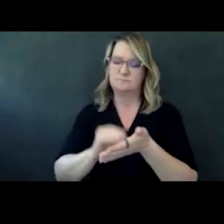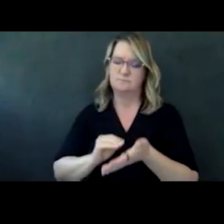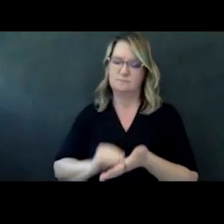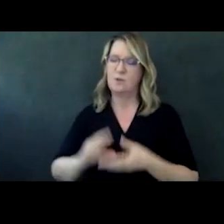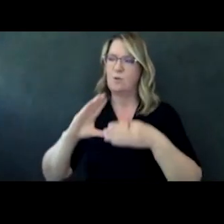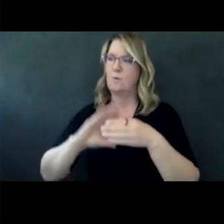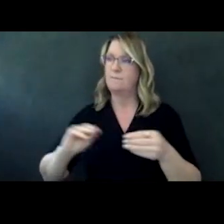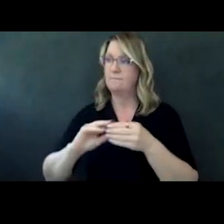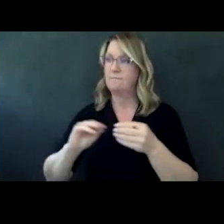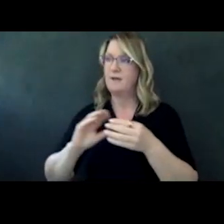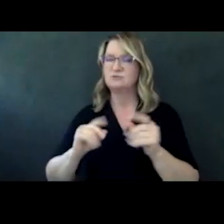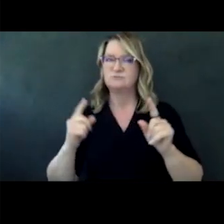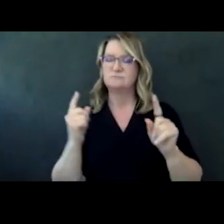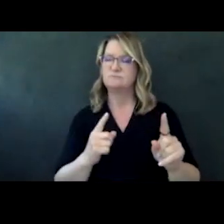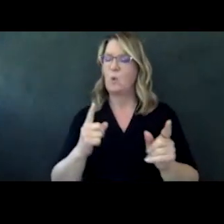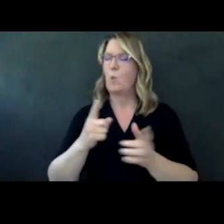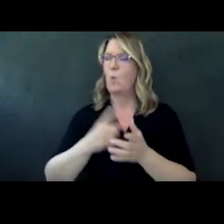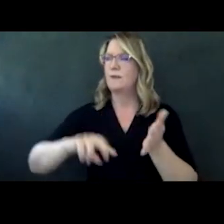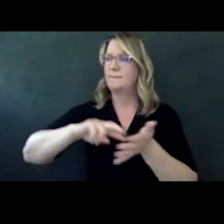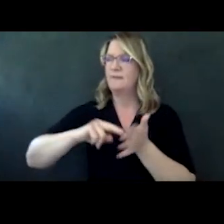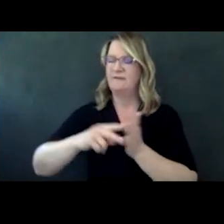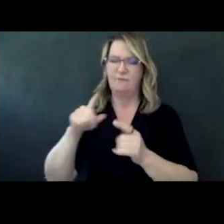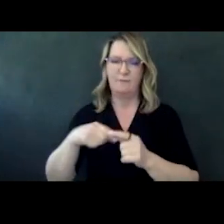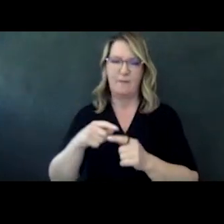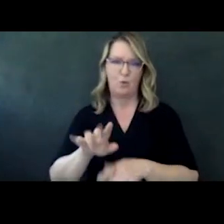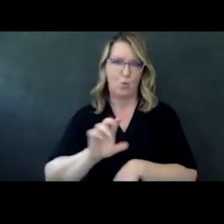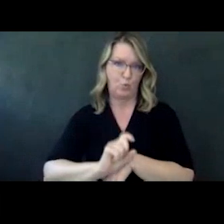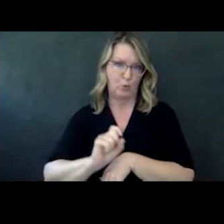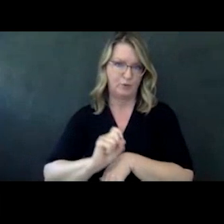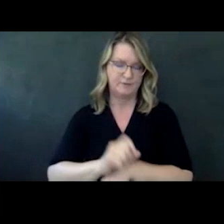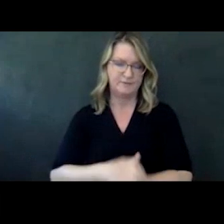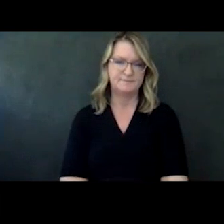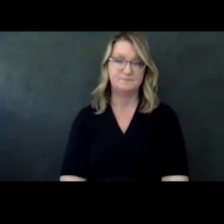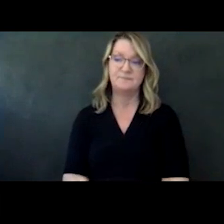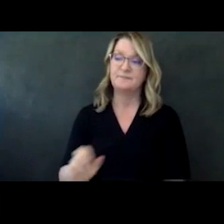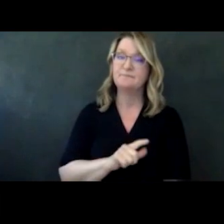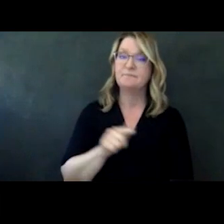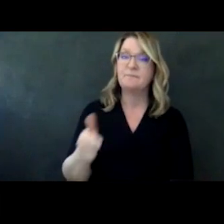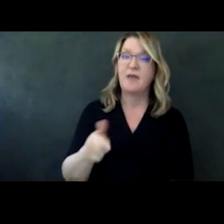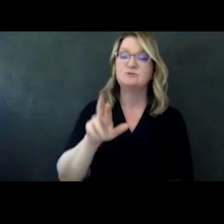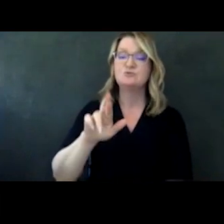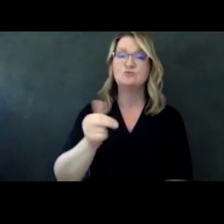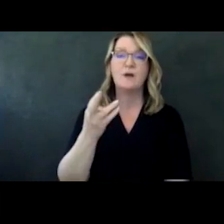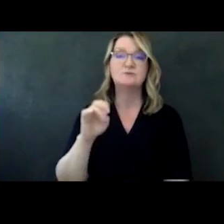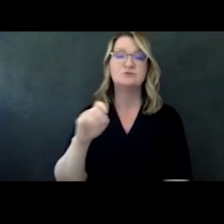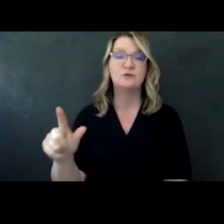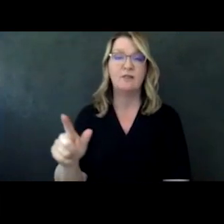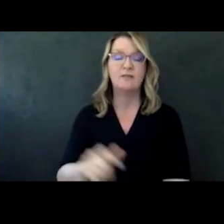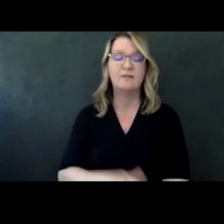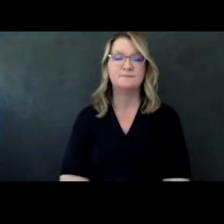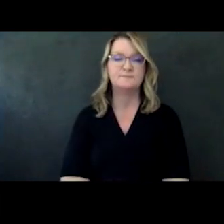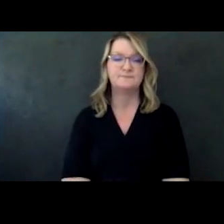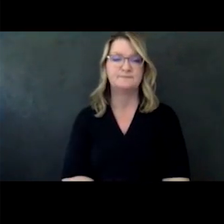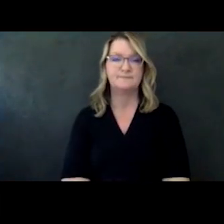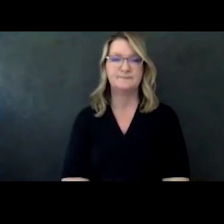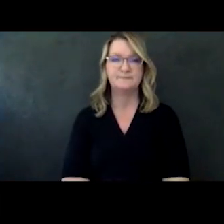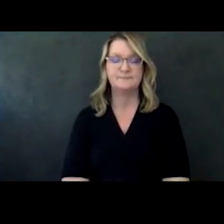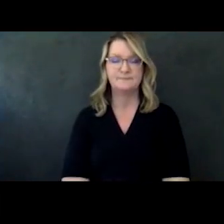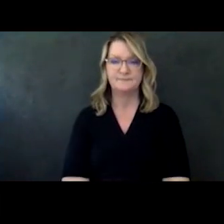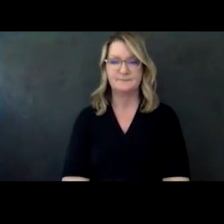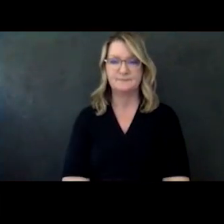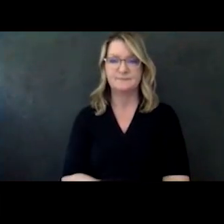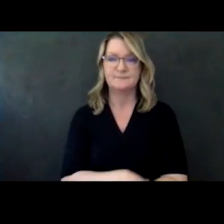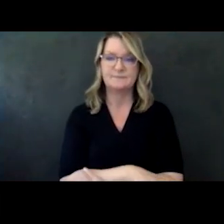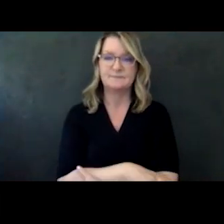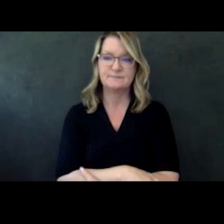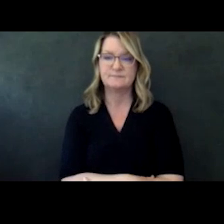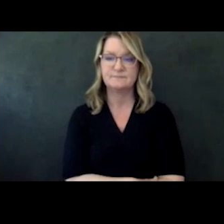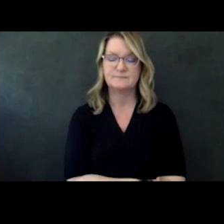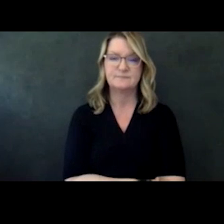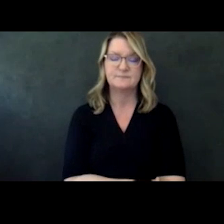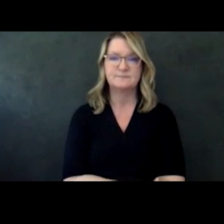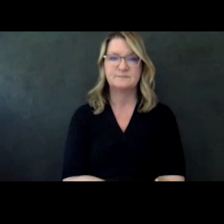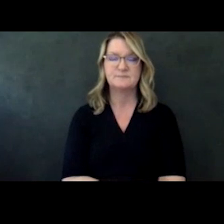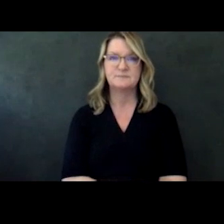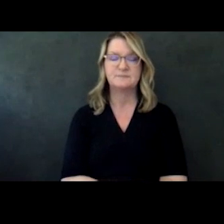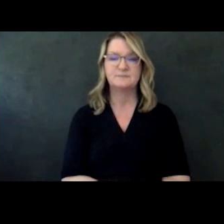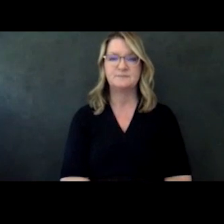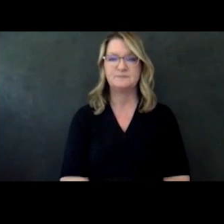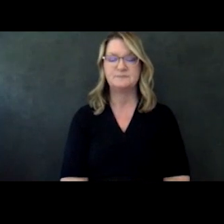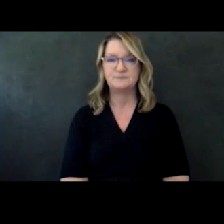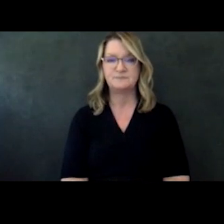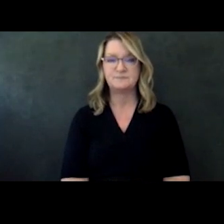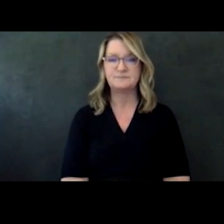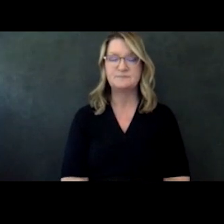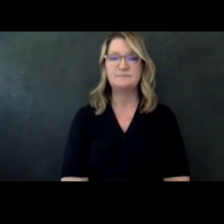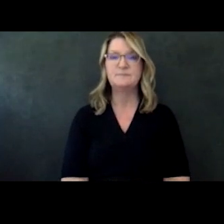Back to you, Rachel, for the who. [Rachel] Slide 7. Who? understanding